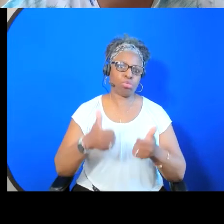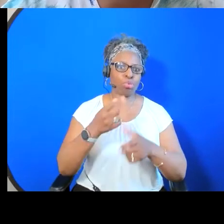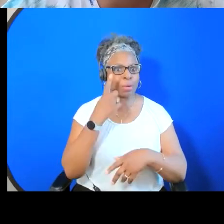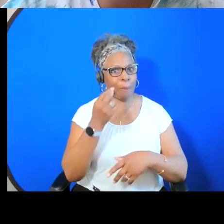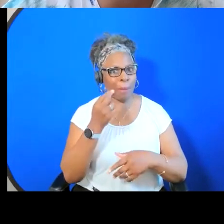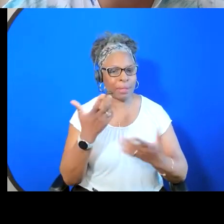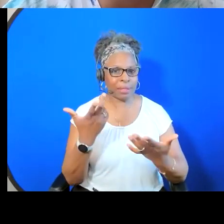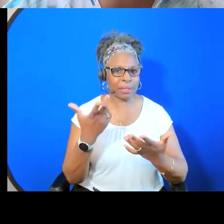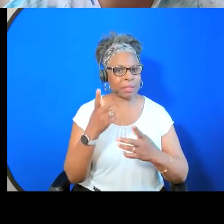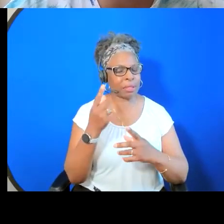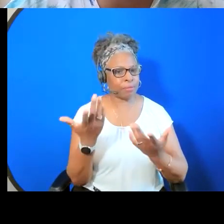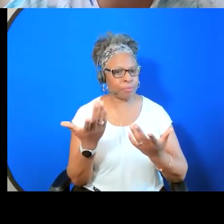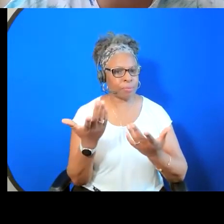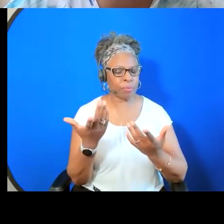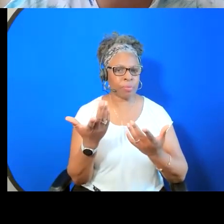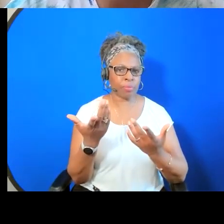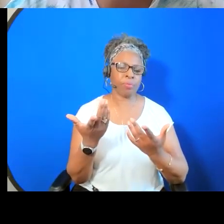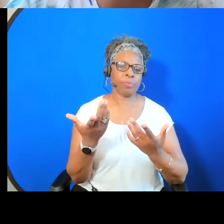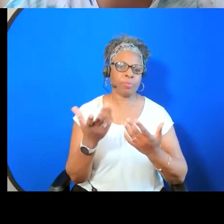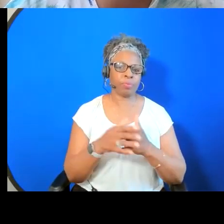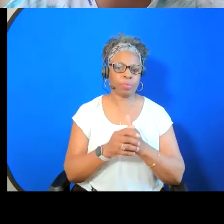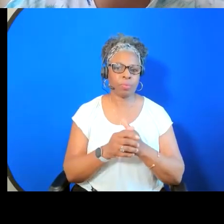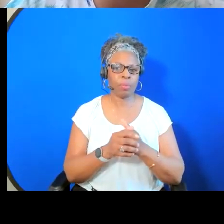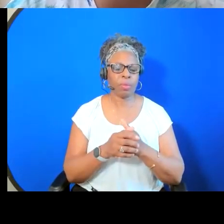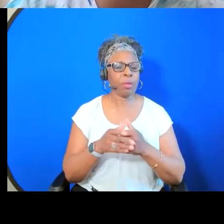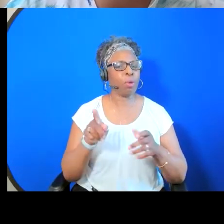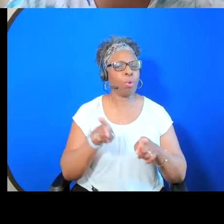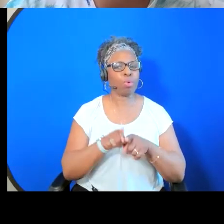that that we would never come up individually. And they offer those kinds of prototypes